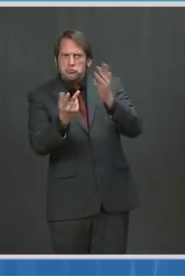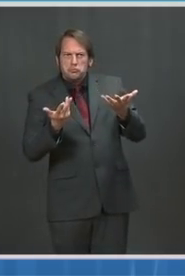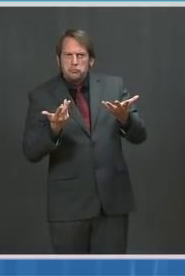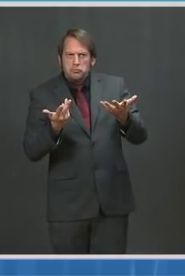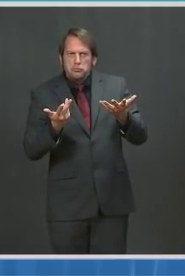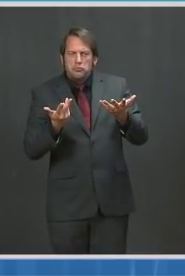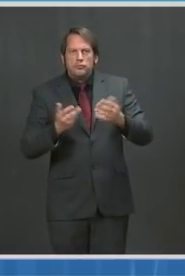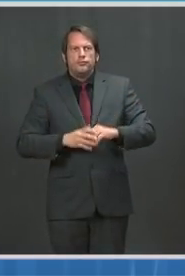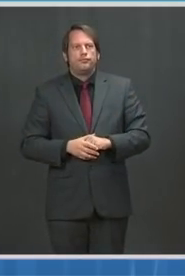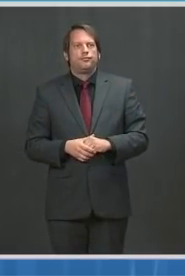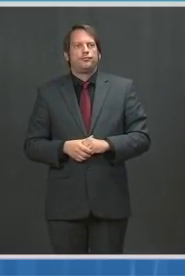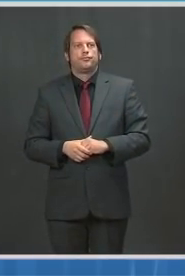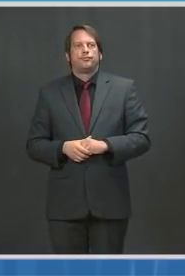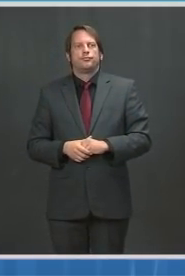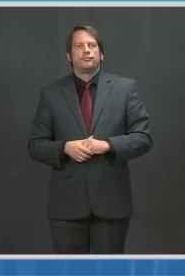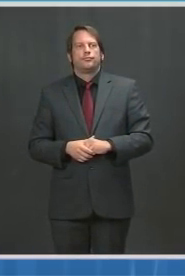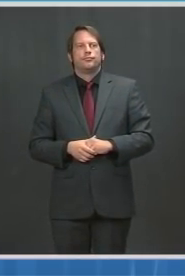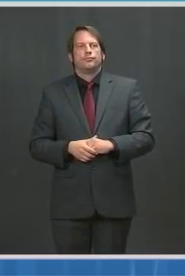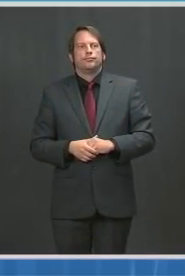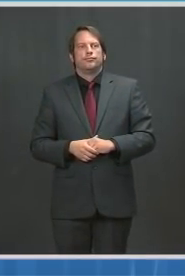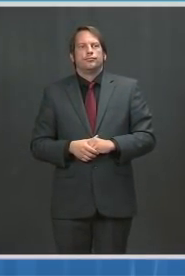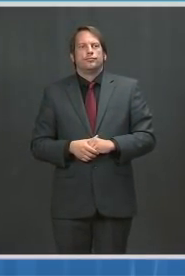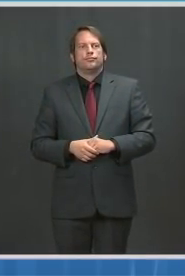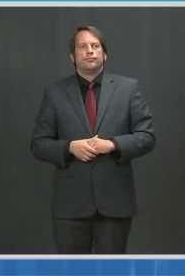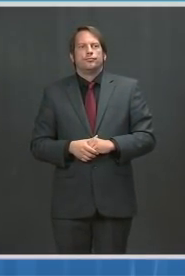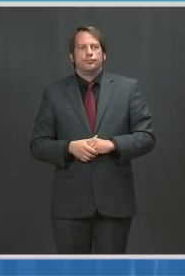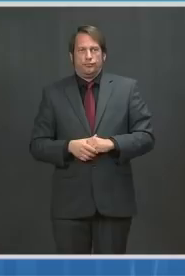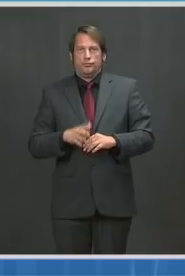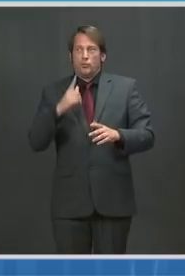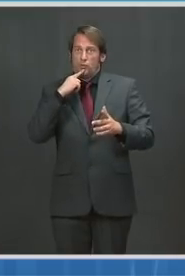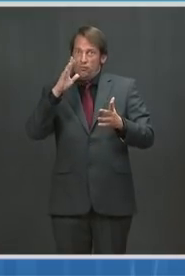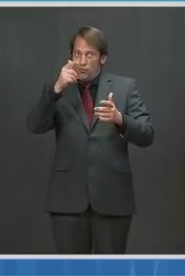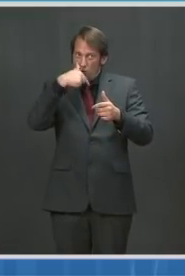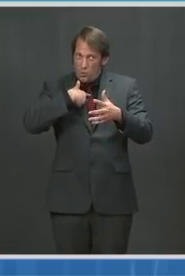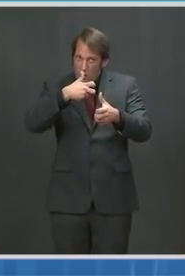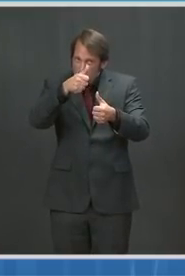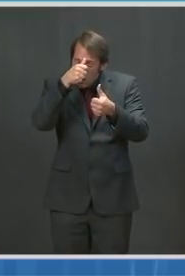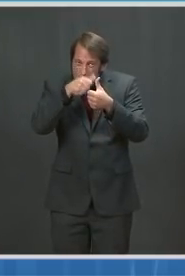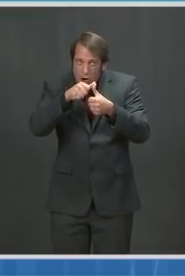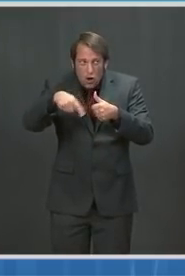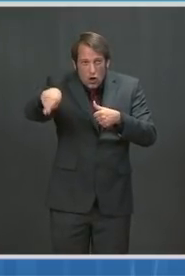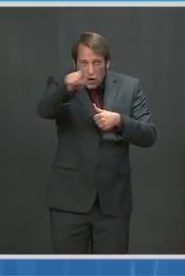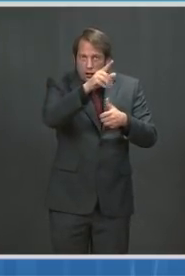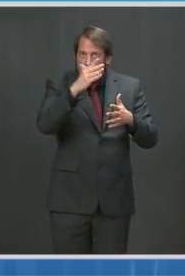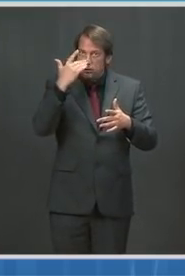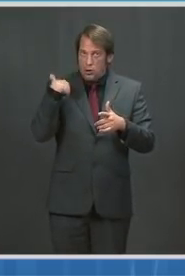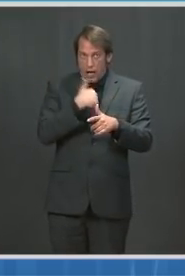It is in our power to minimize death, disease, and misery. If we -- if all of us do our part,